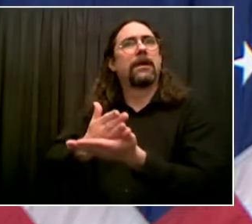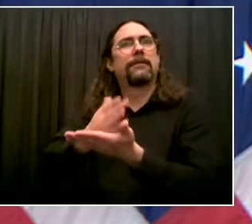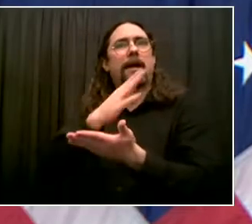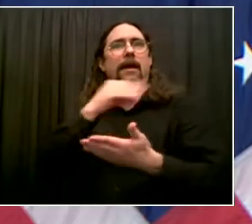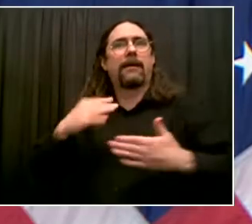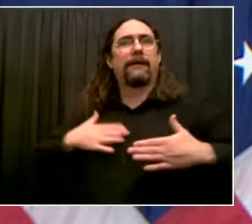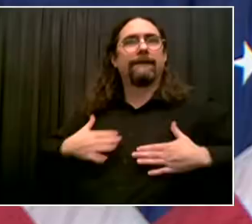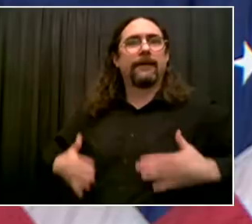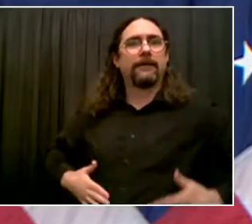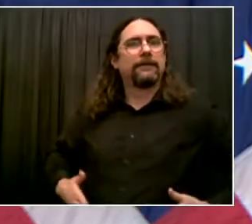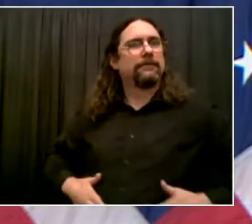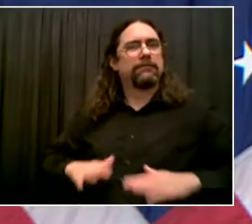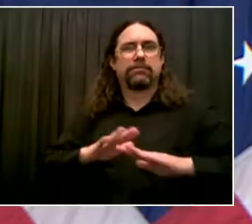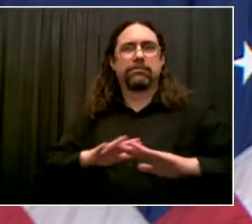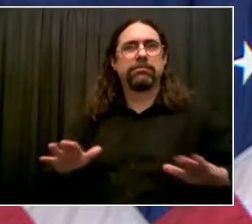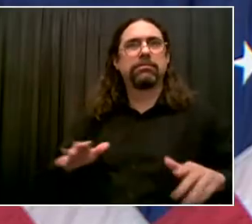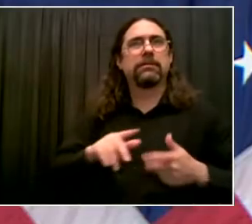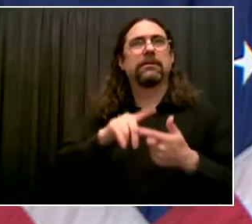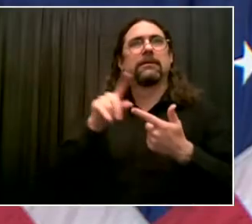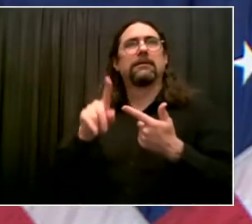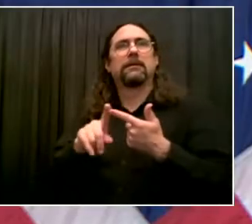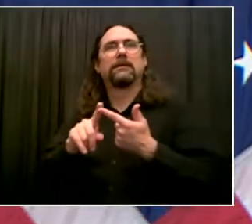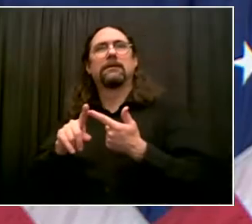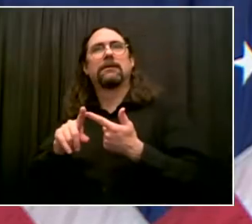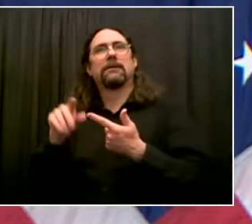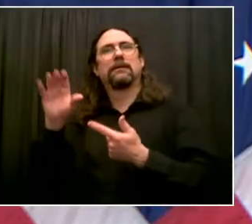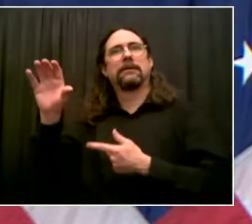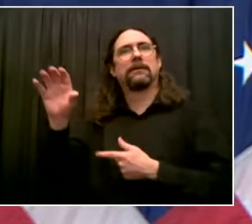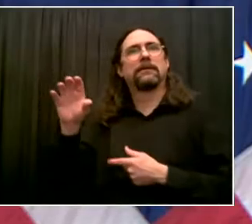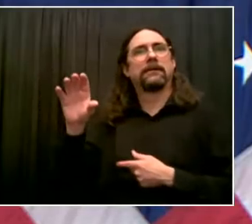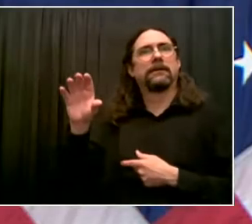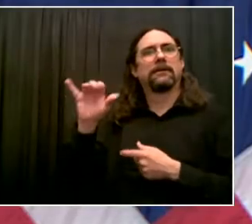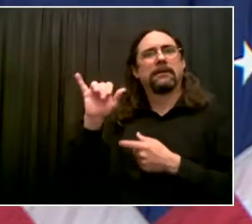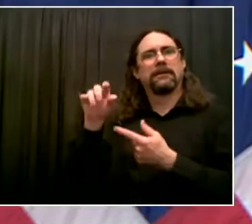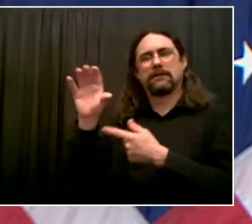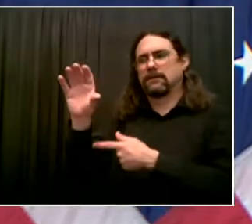DAT E.